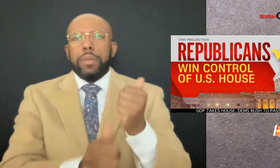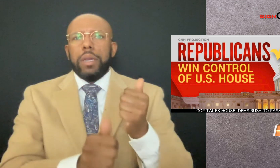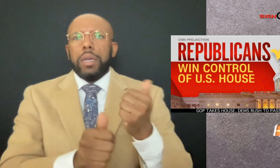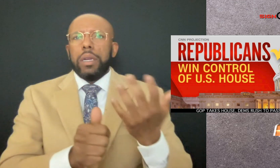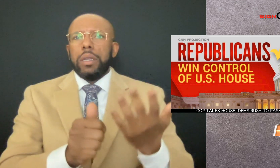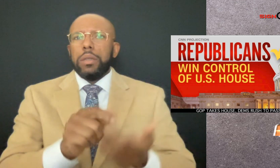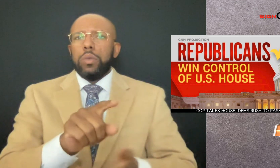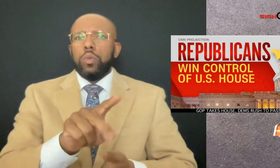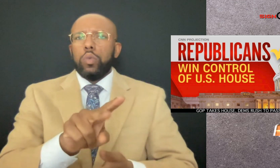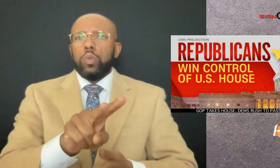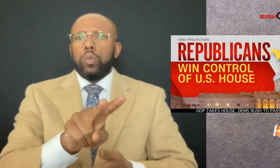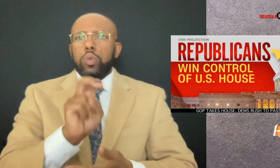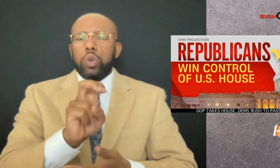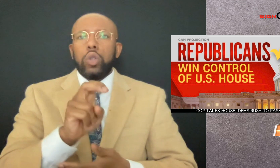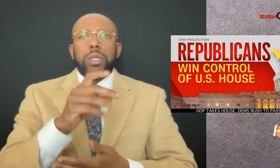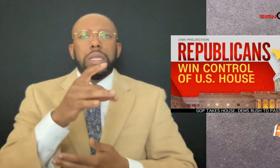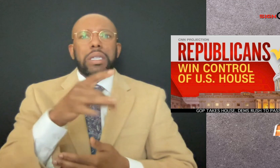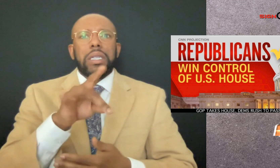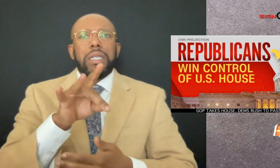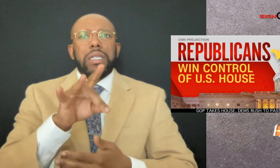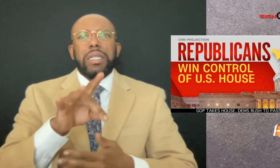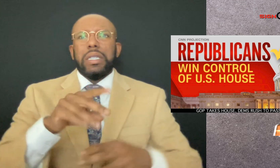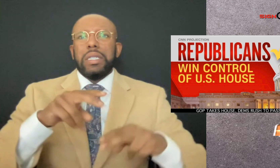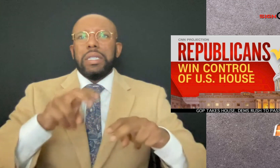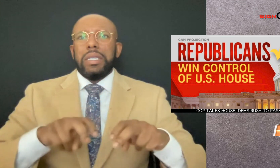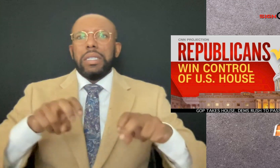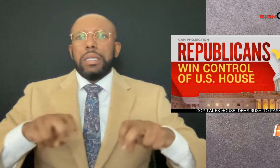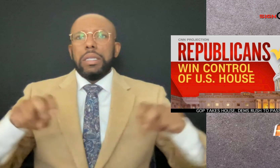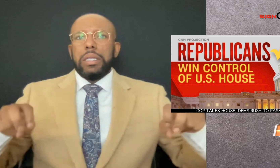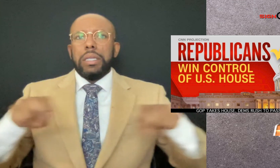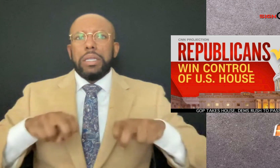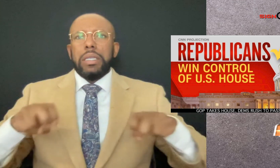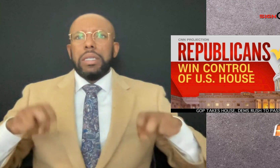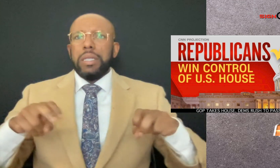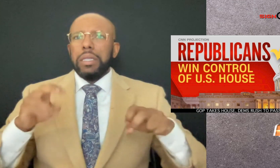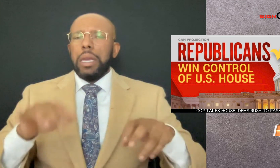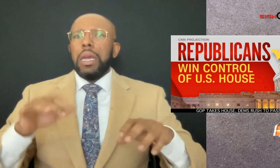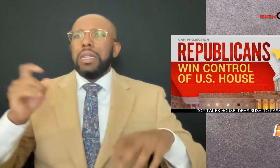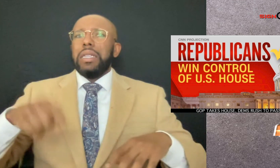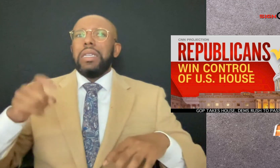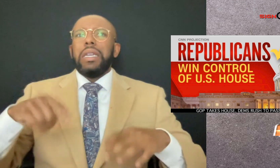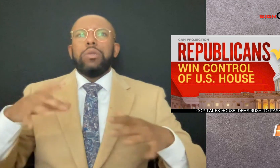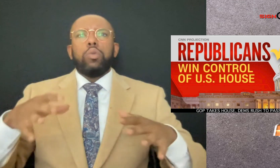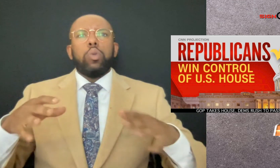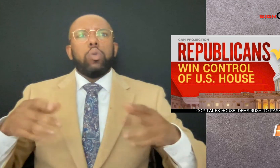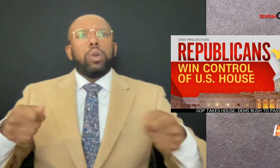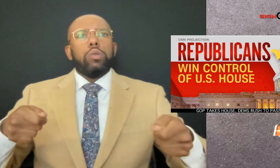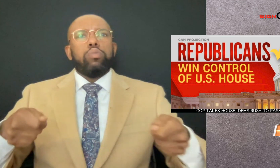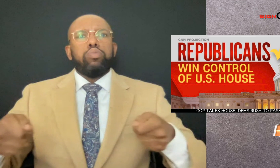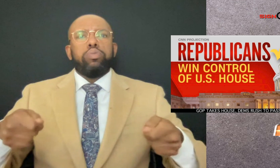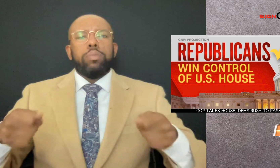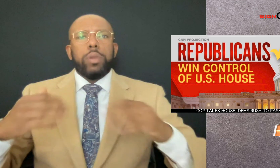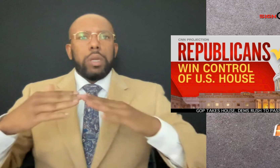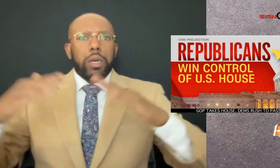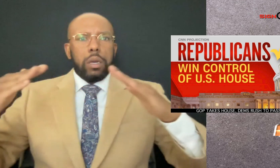the GOP has finally passed the threshold. Of 218 seats needed for control of the house.